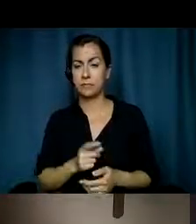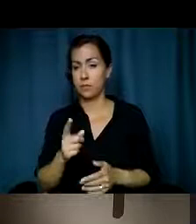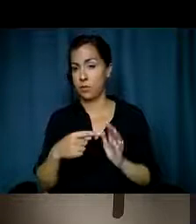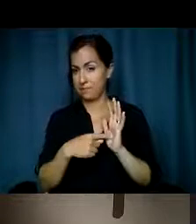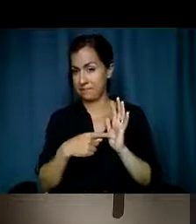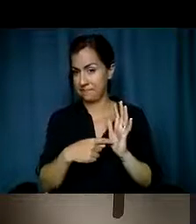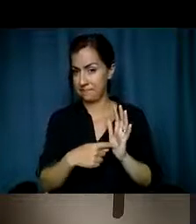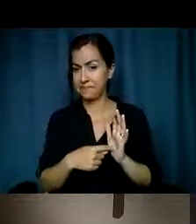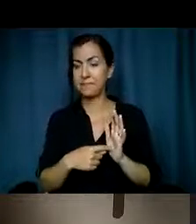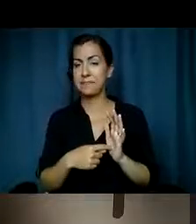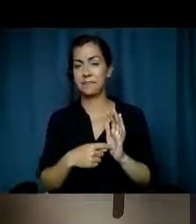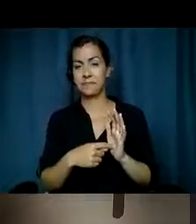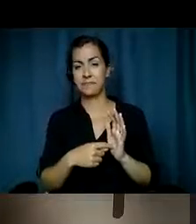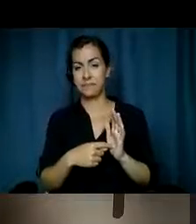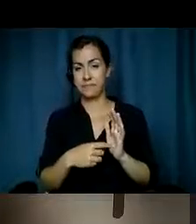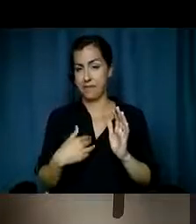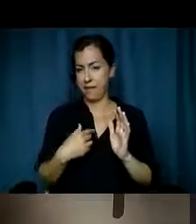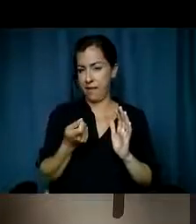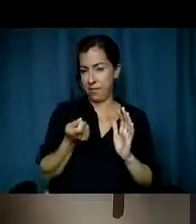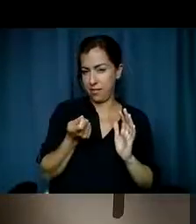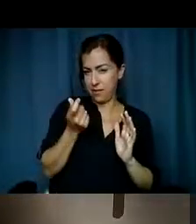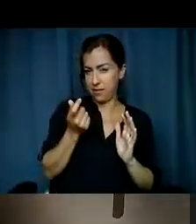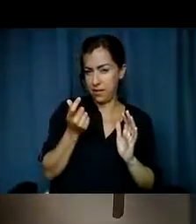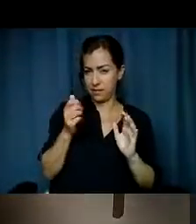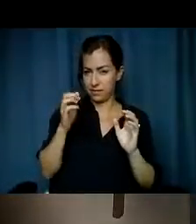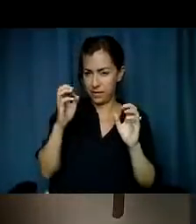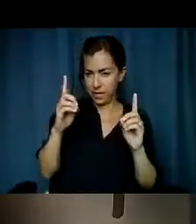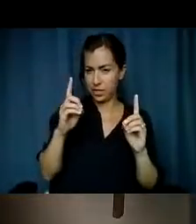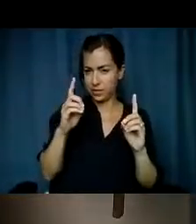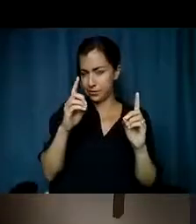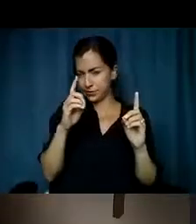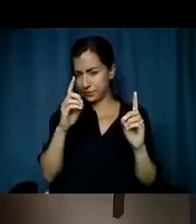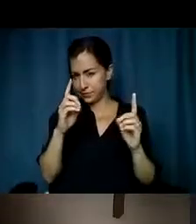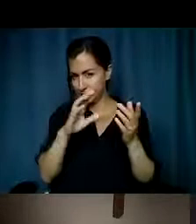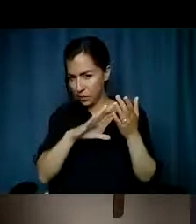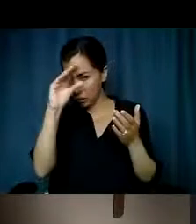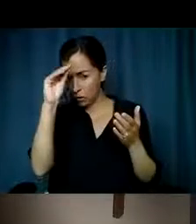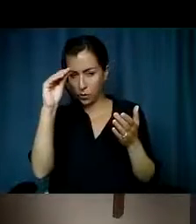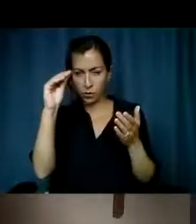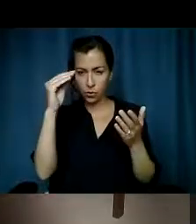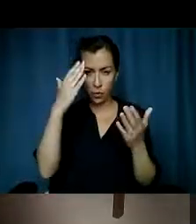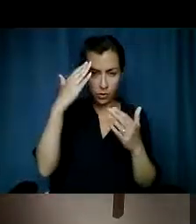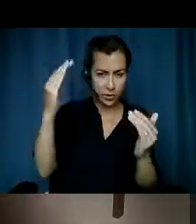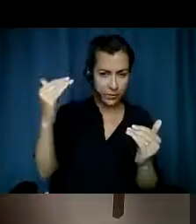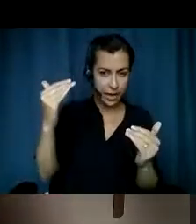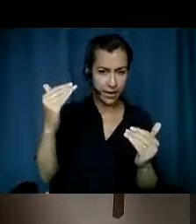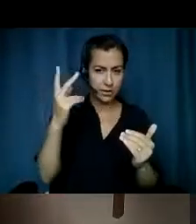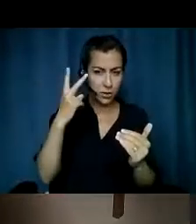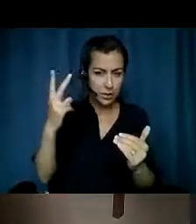things I know you've shared a lot about, the easy voting guide, maybe reviewing that with your supporter and then looking at the voters pamphlet